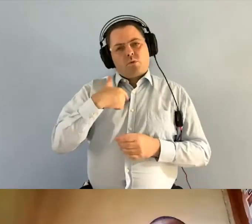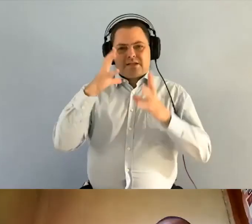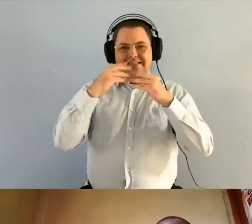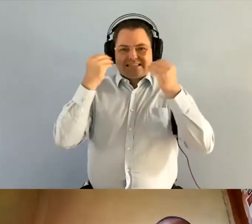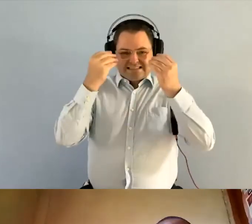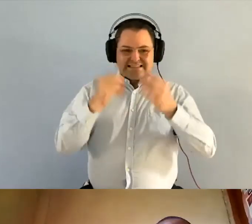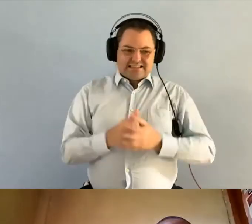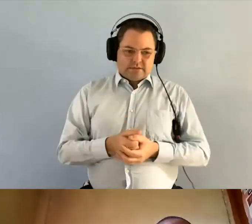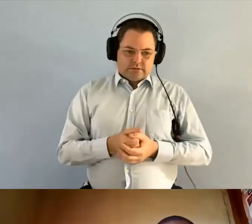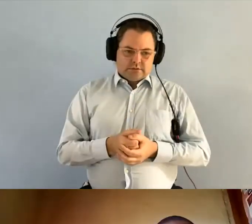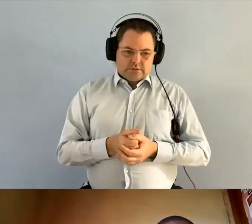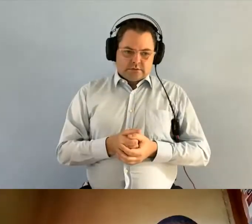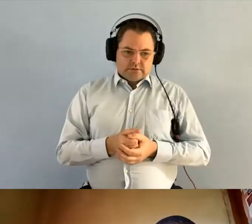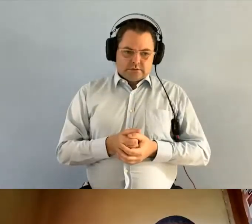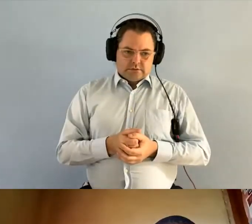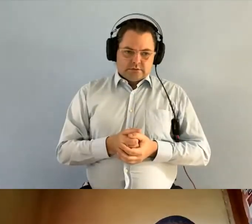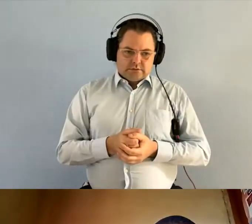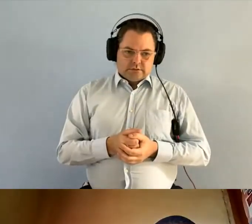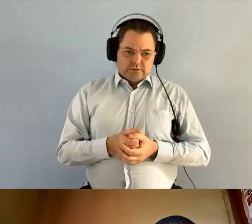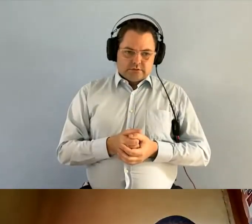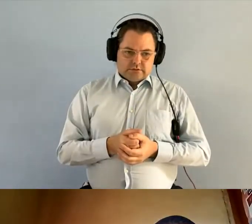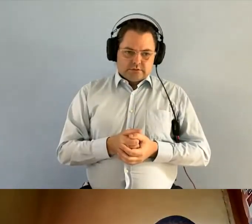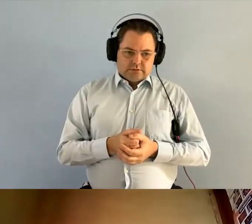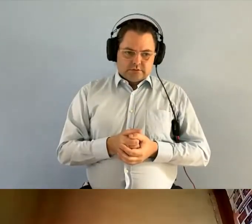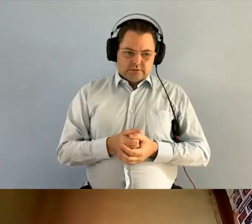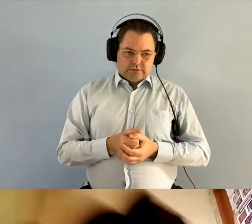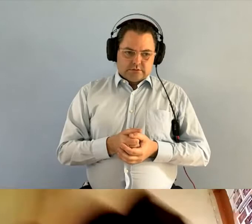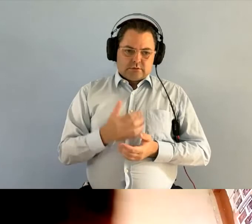humanitarian action. In that spirit, we very much